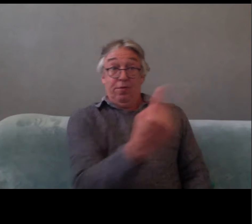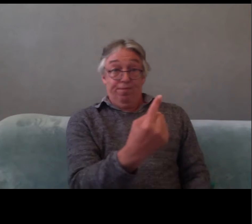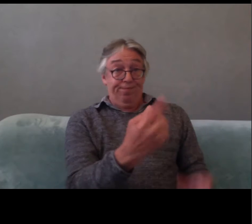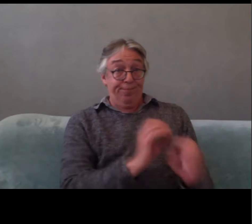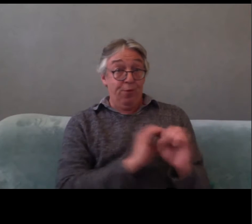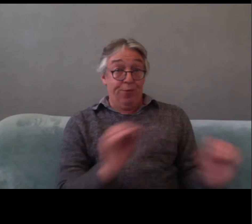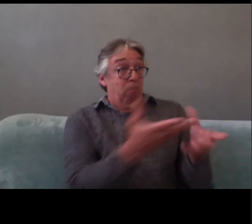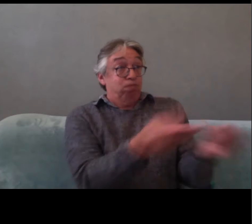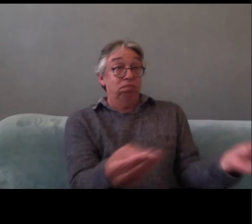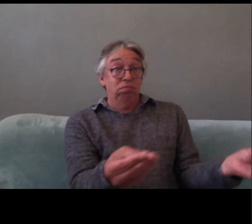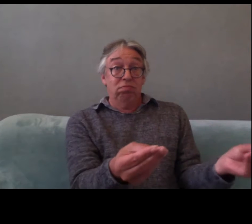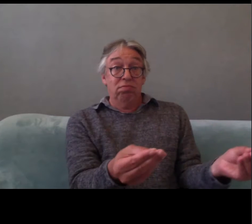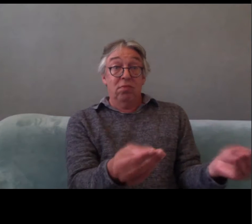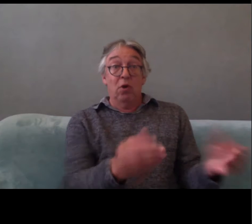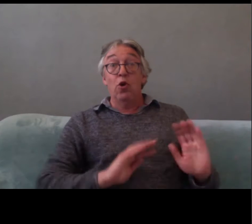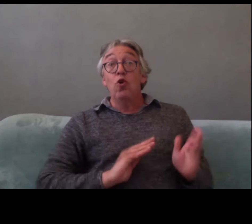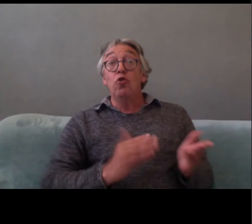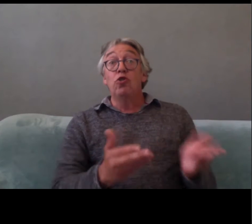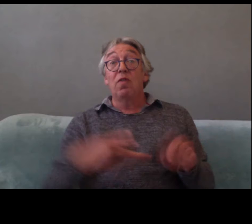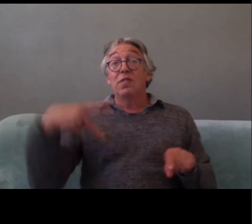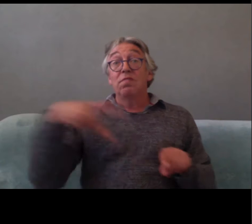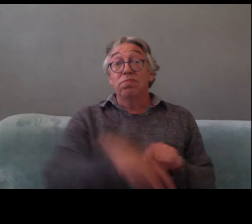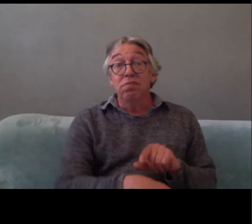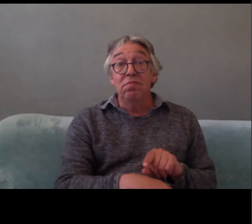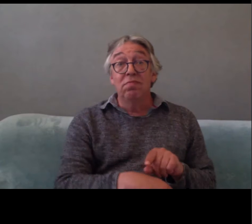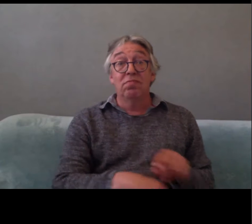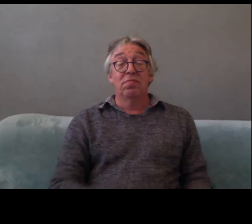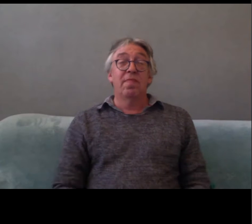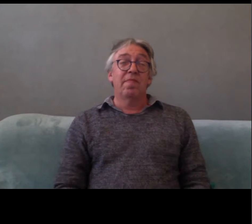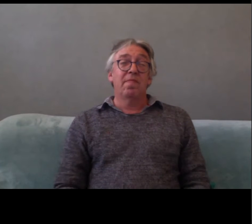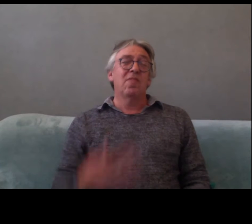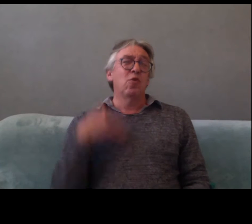Certainly, Luk will speak more about those.